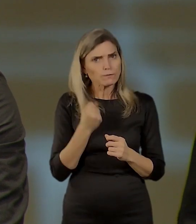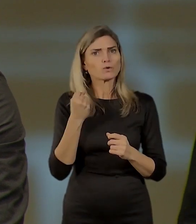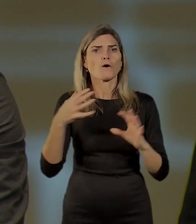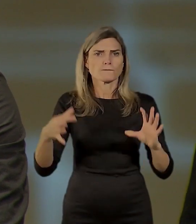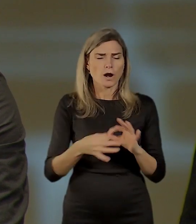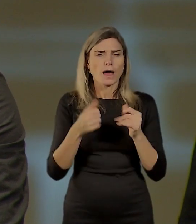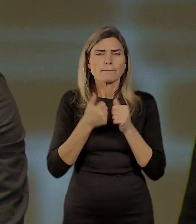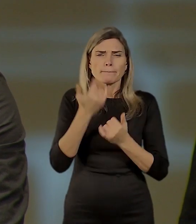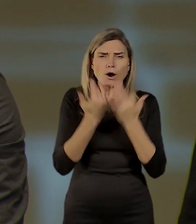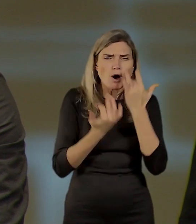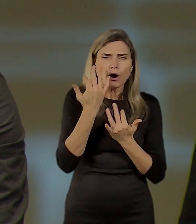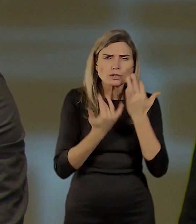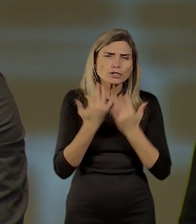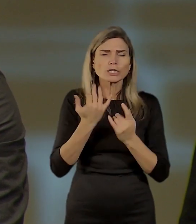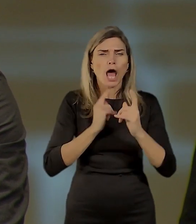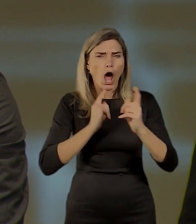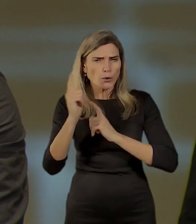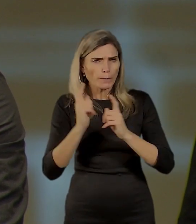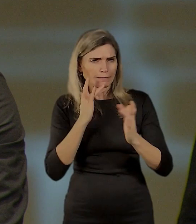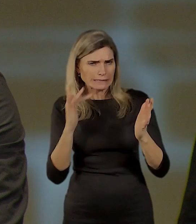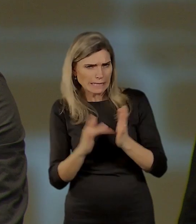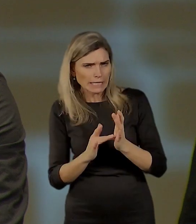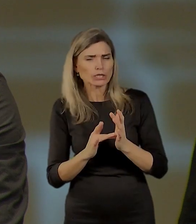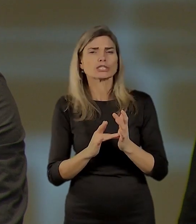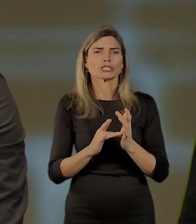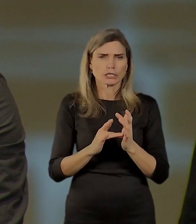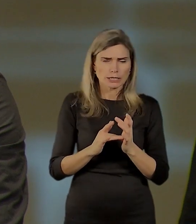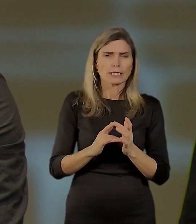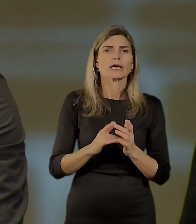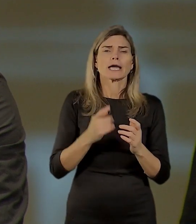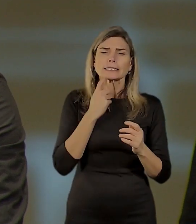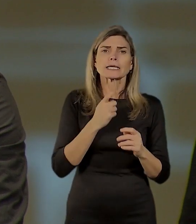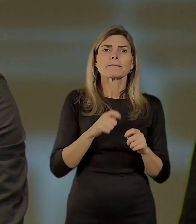the project even with the flood control measures that are in place today, as well as the